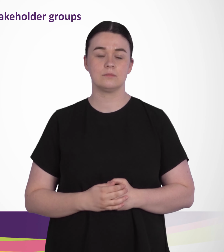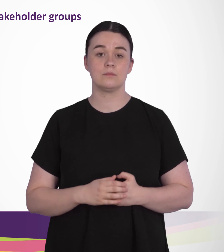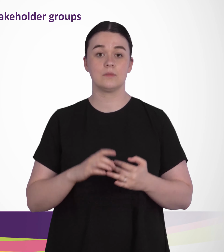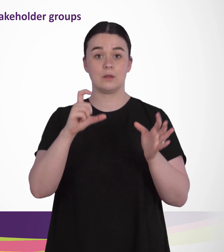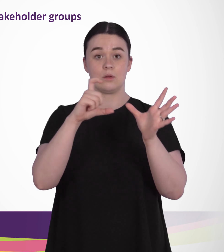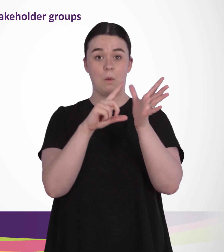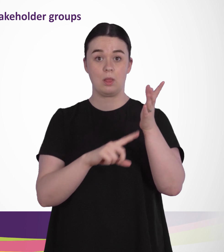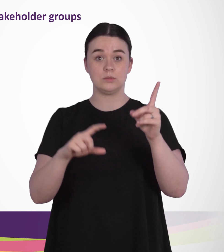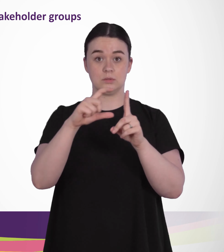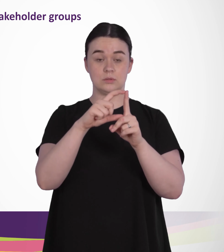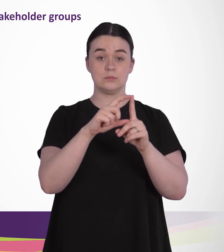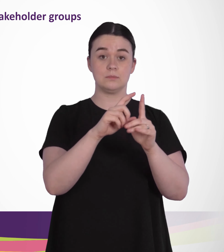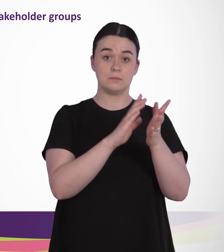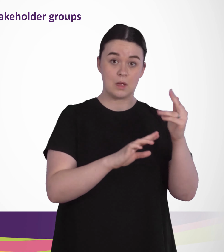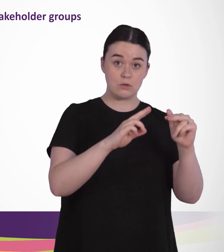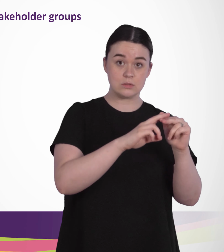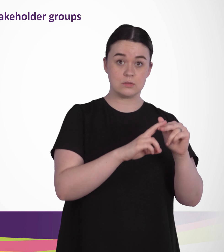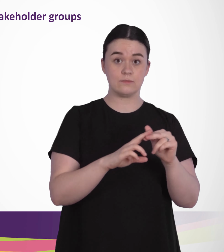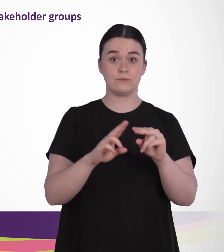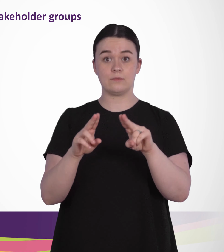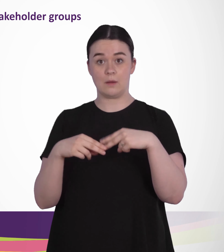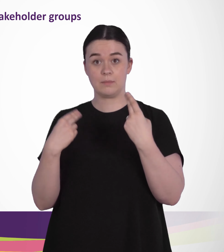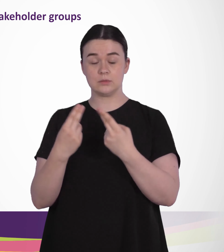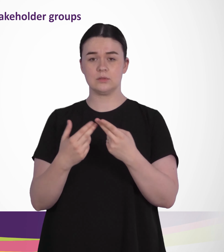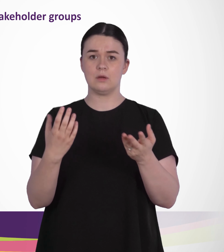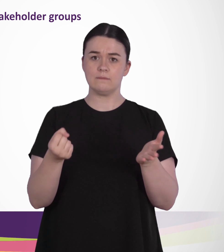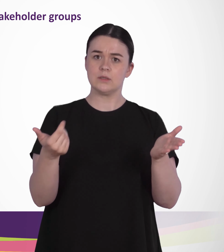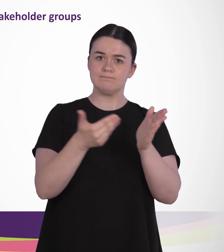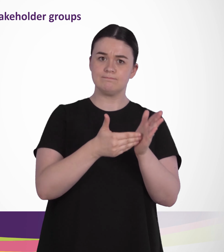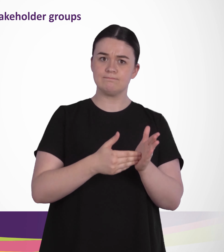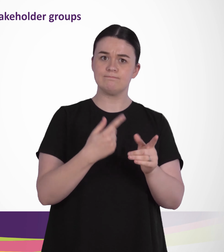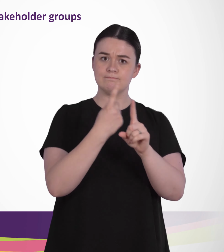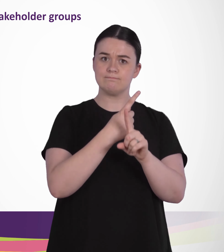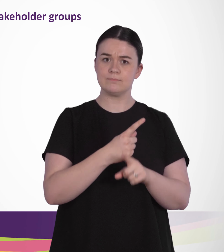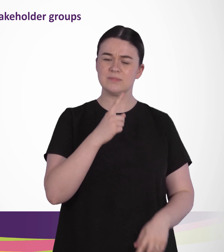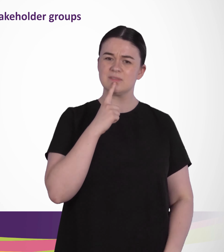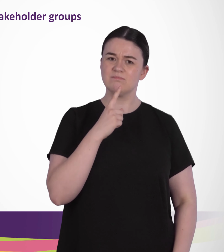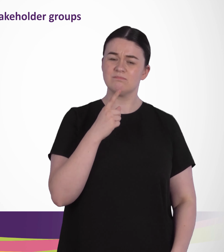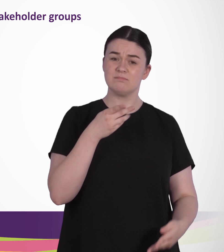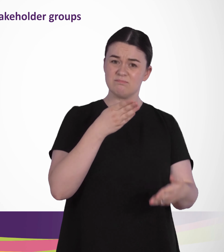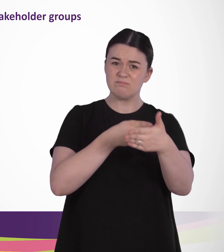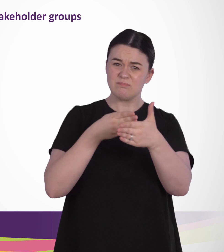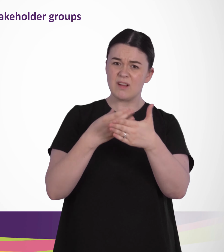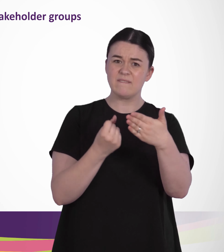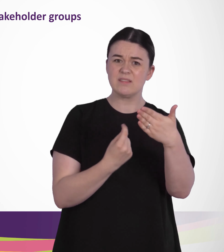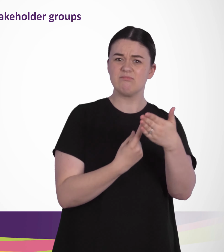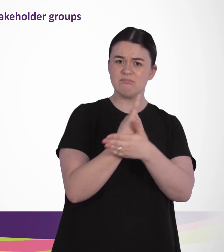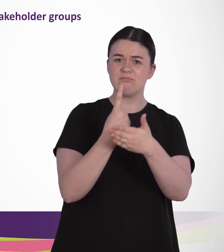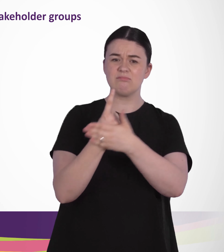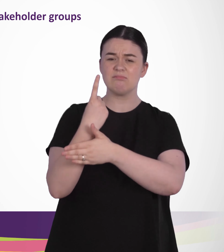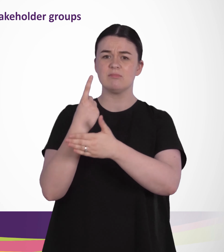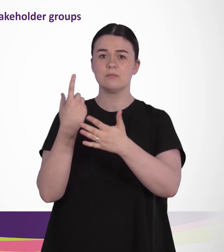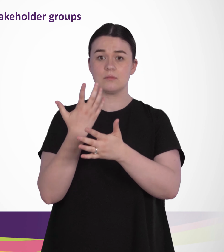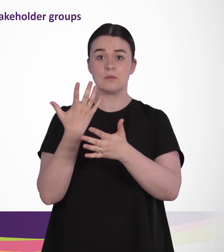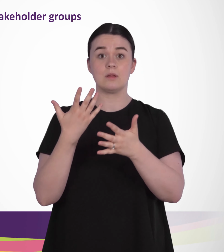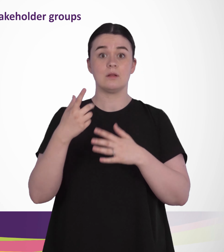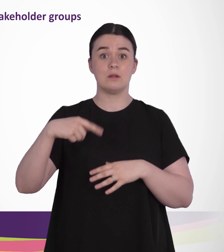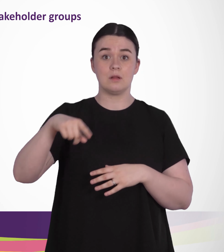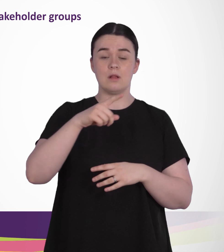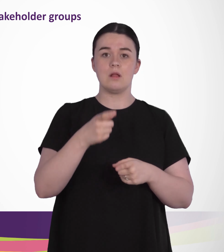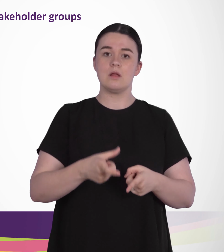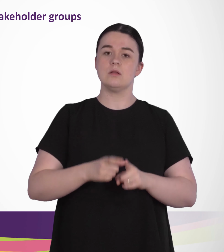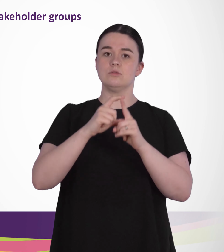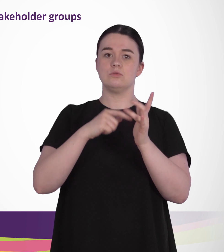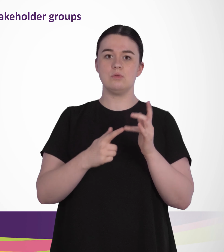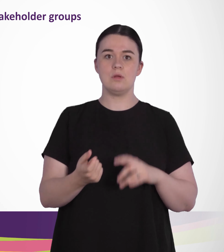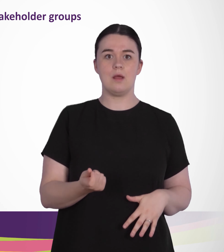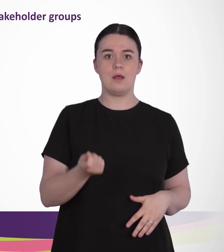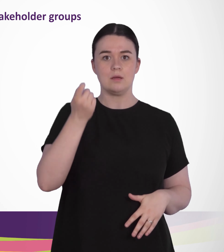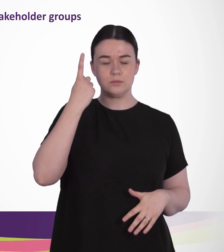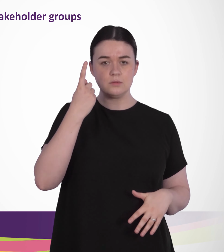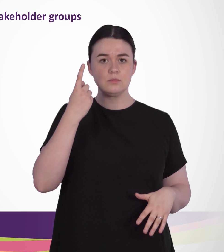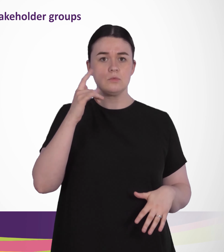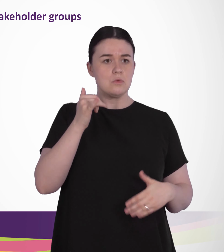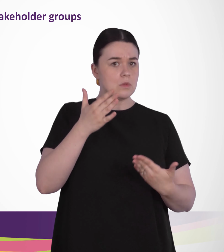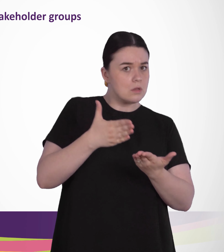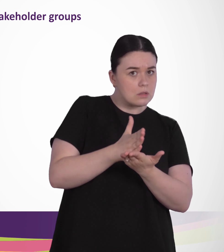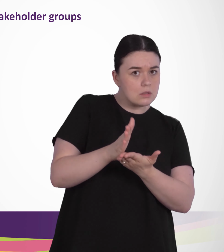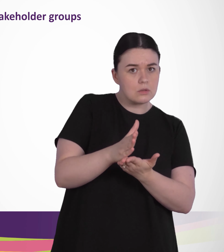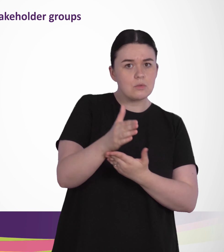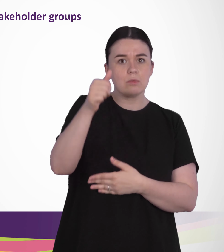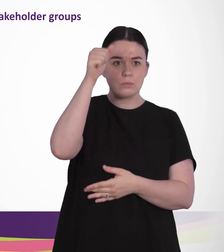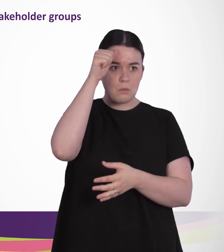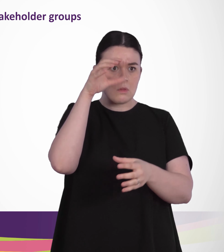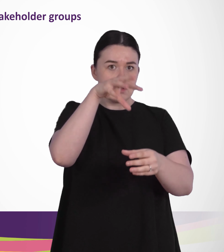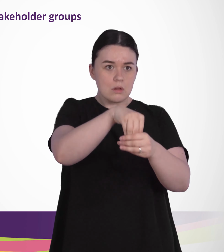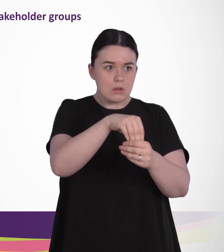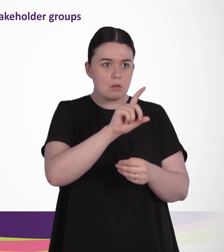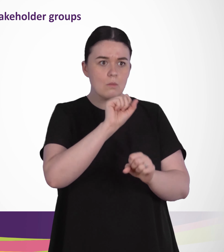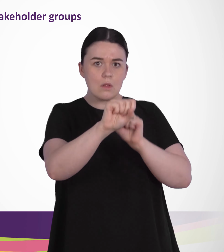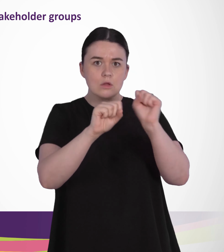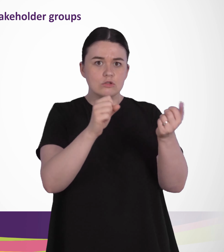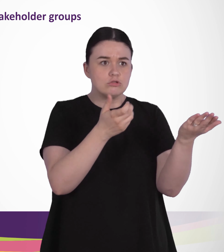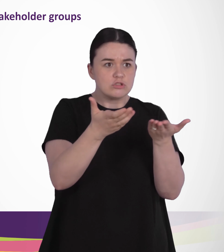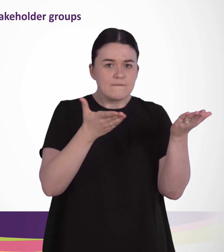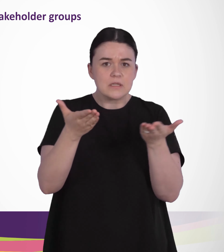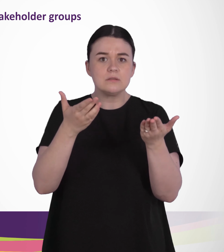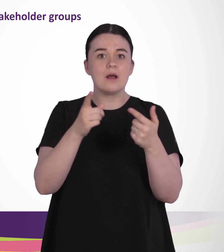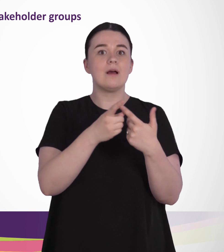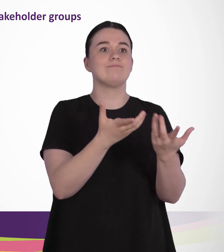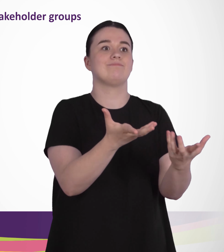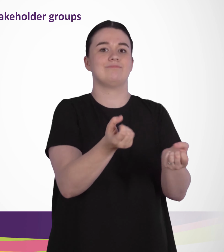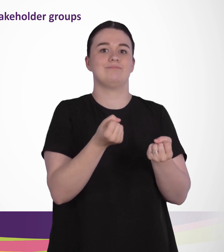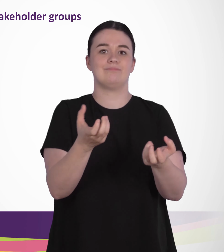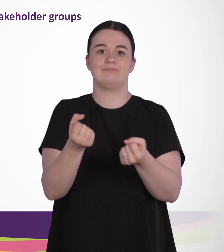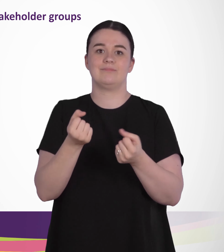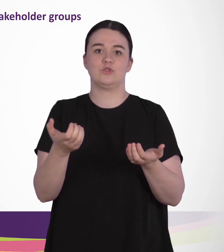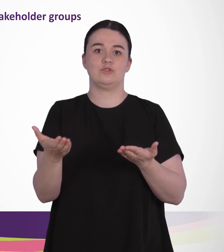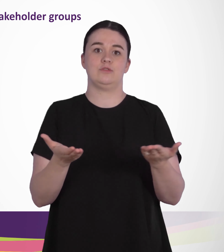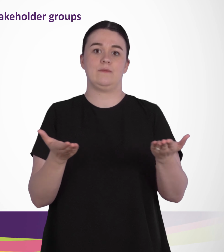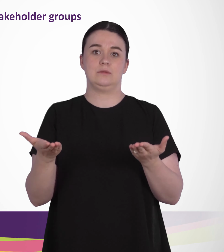CALD parents and families noted several barriers that made it harder to understand, navigate, and receive services.